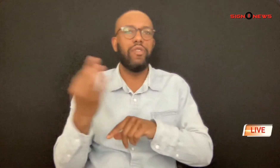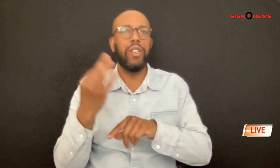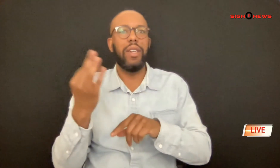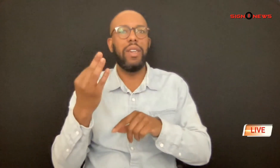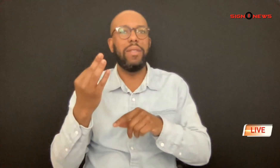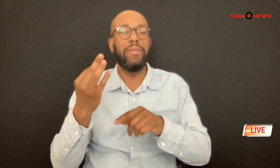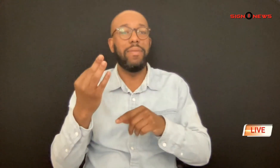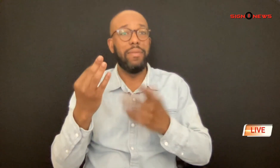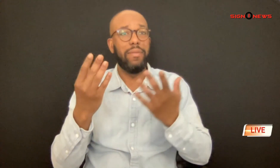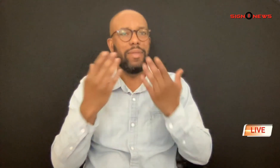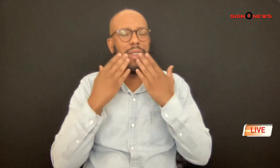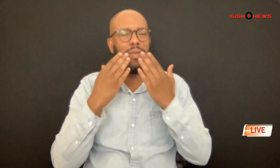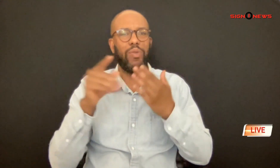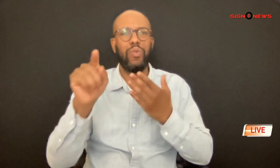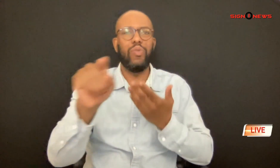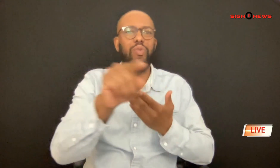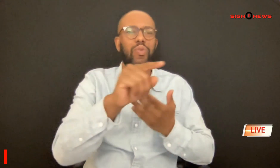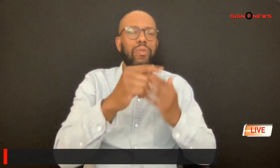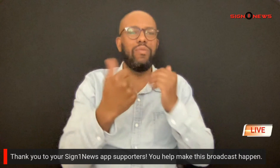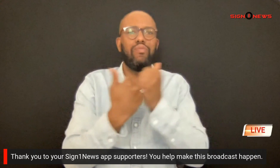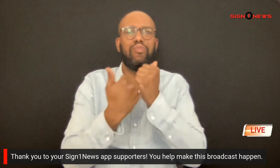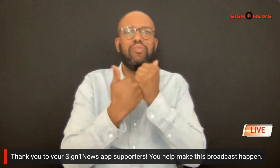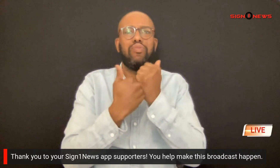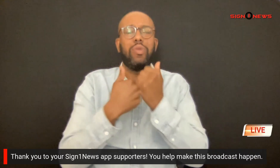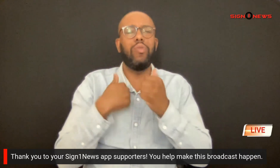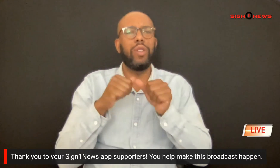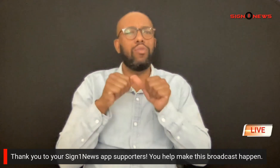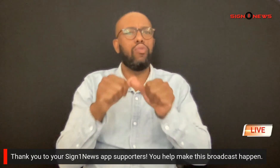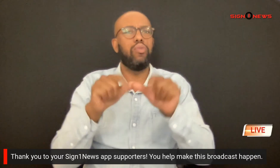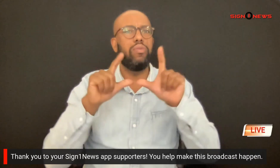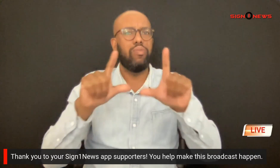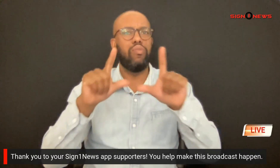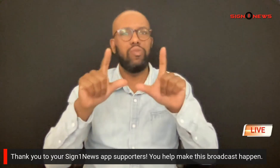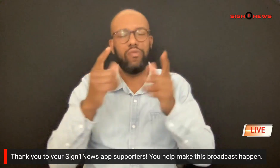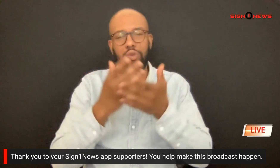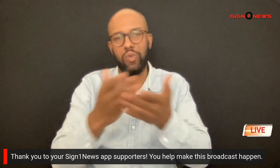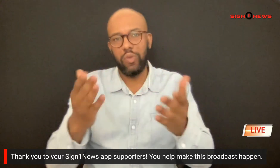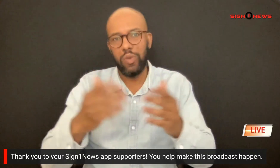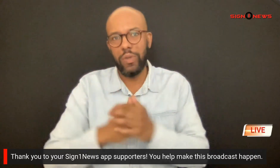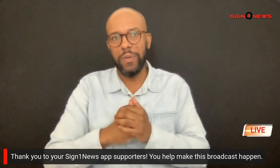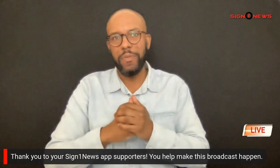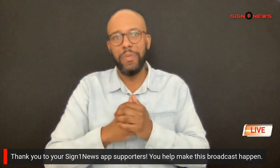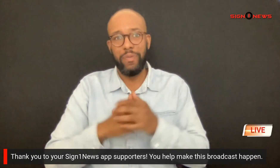a big thank you to our Sign1News app supporters to help make this broadcast happen you can